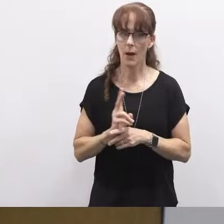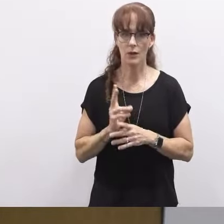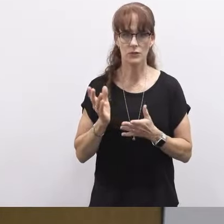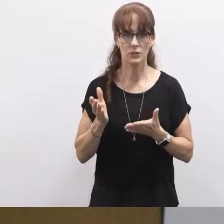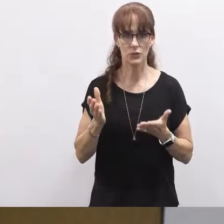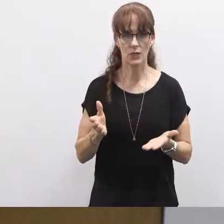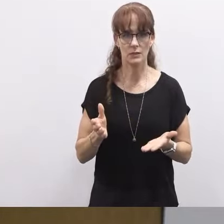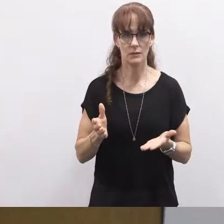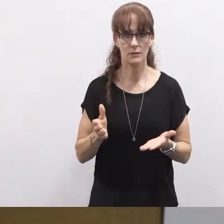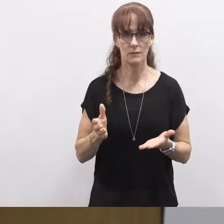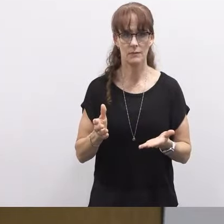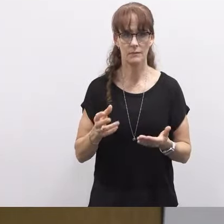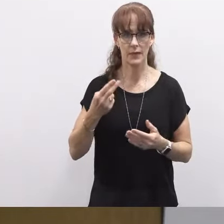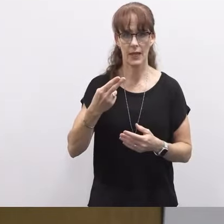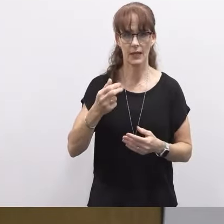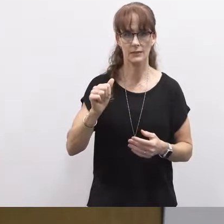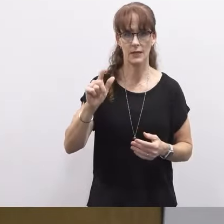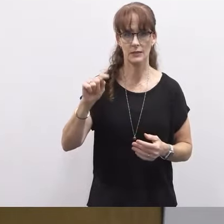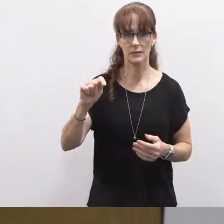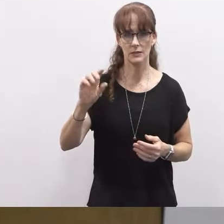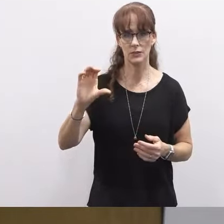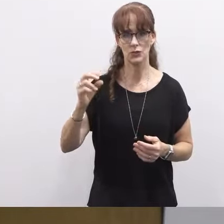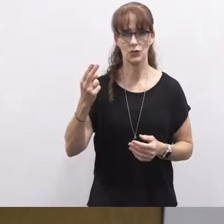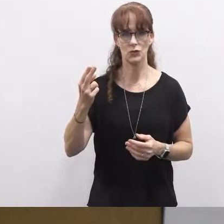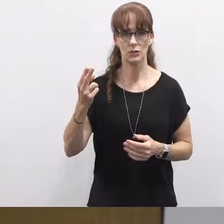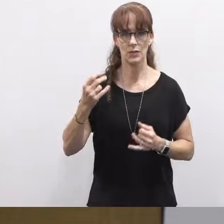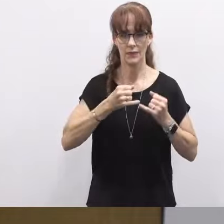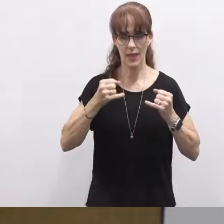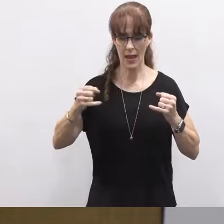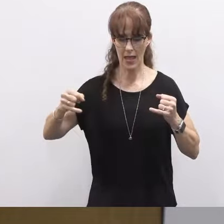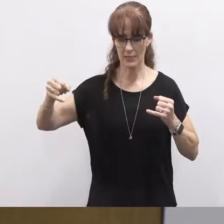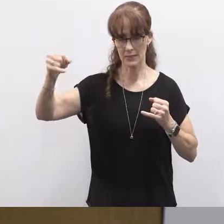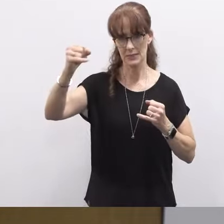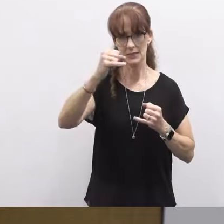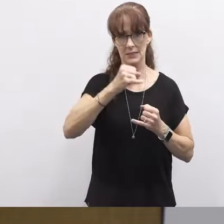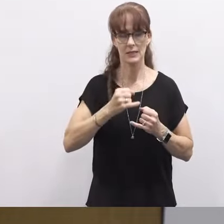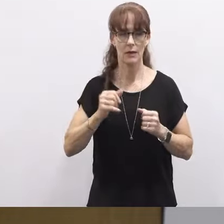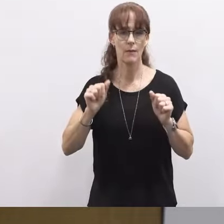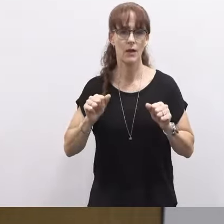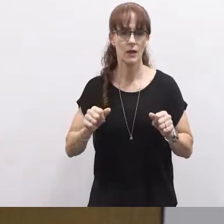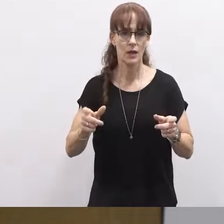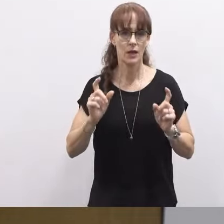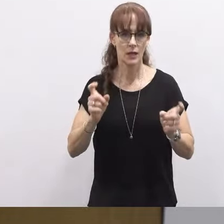that are made with the hatch technique around that some of the desired lines. So I think that that will potentially give people